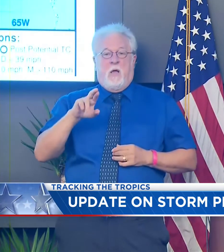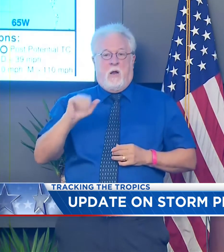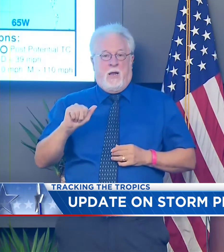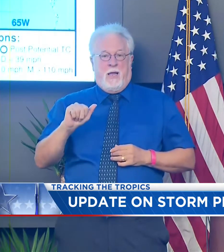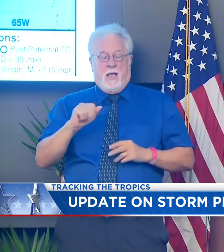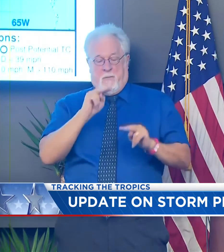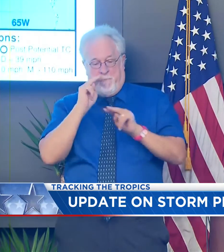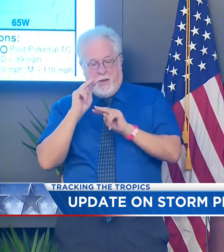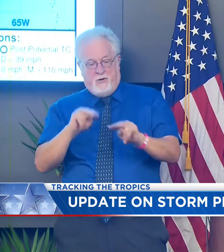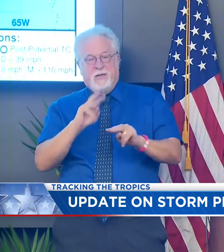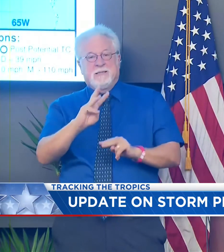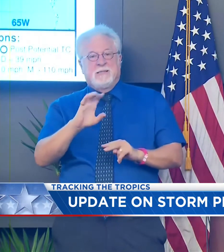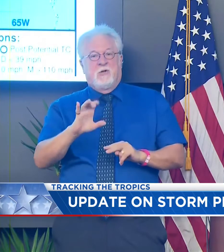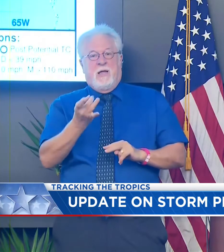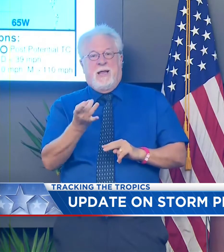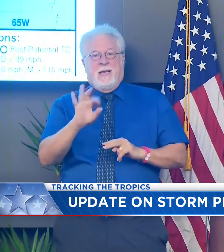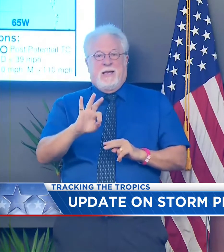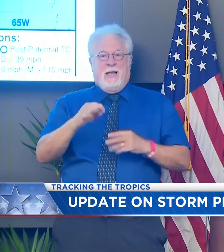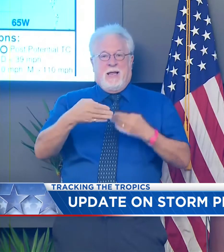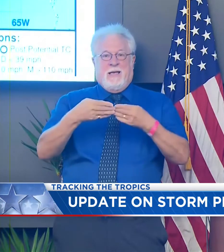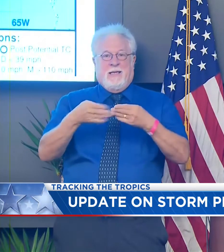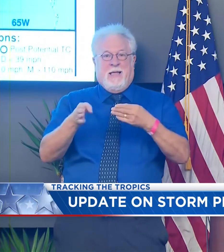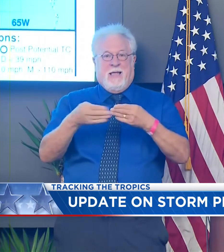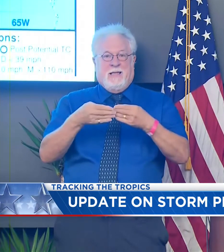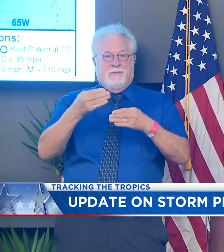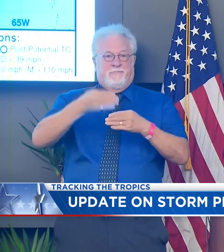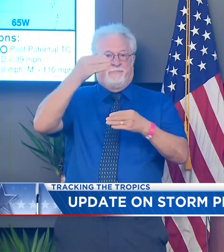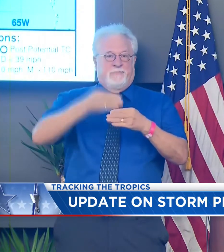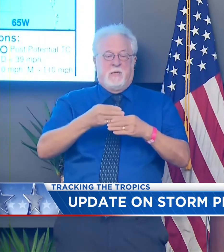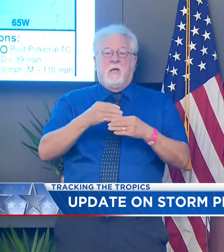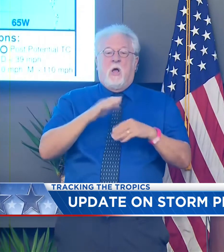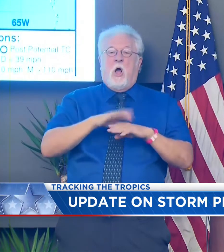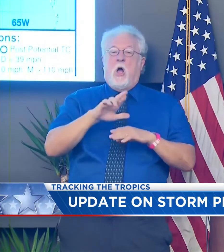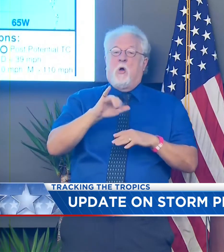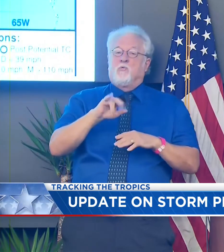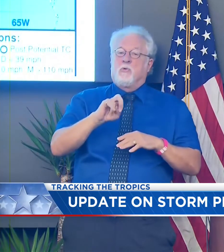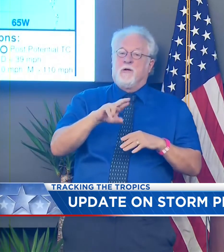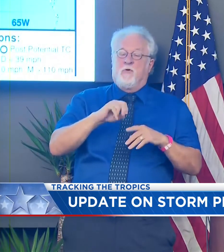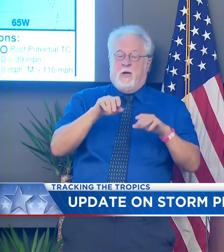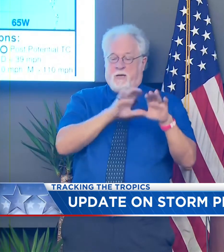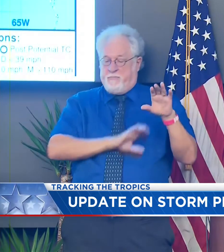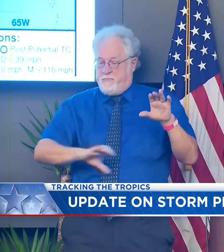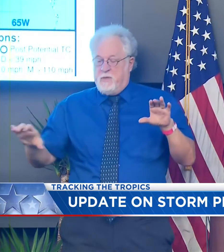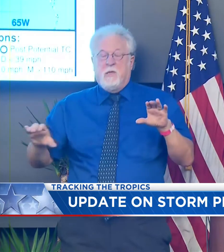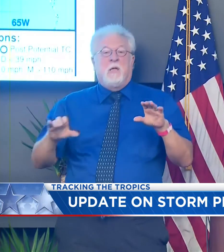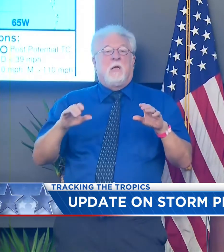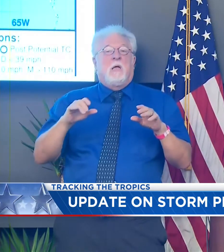DOING THAT. AND WE WILL EXPECT MORE TO FOLLOW.